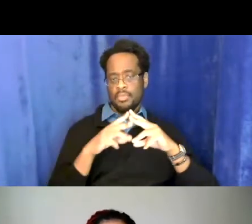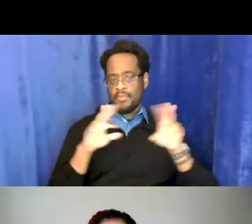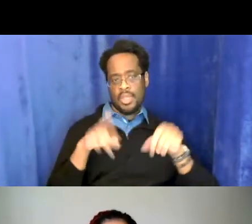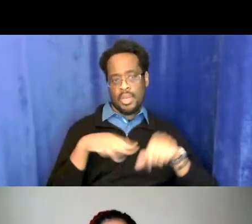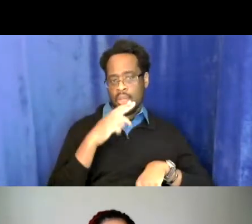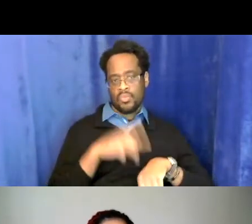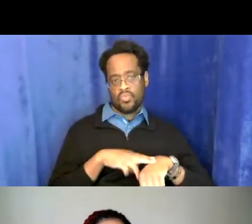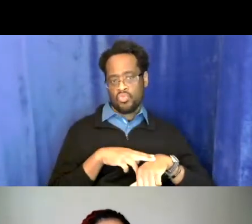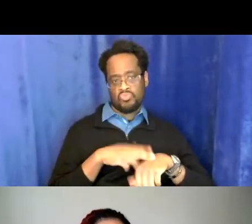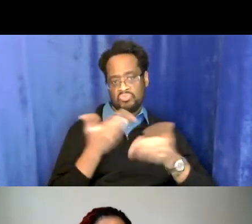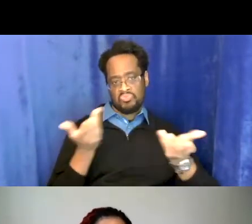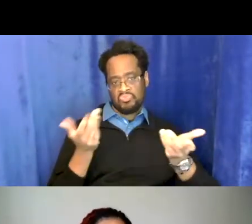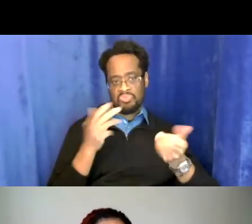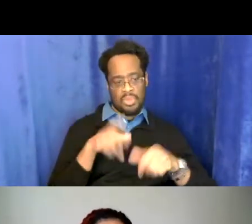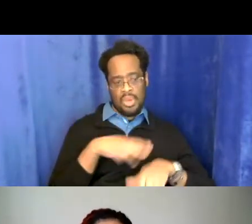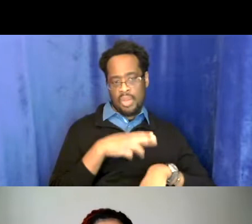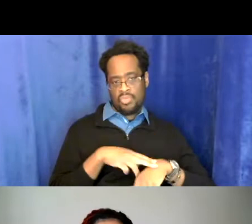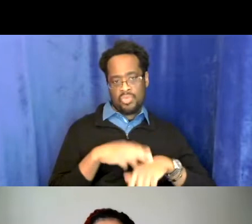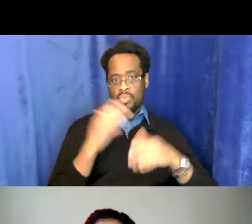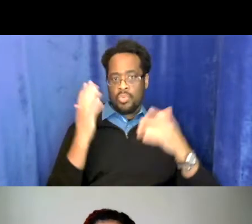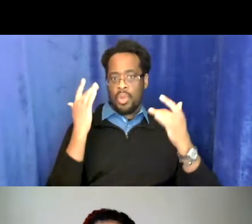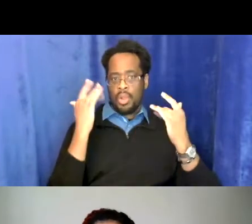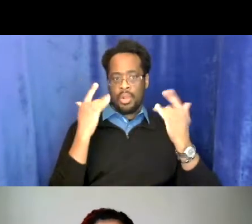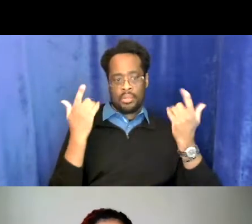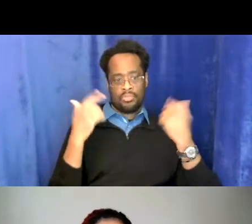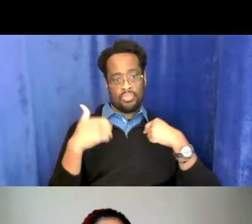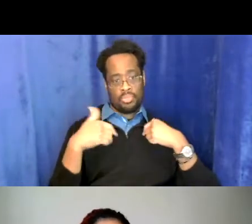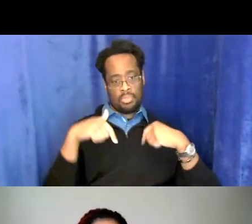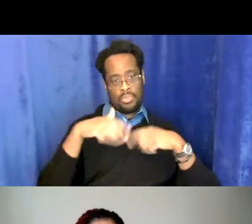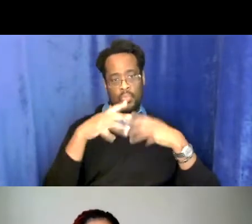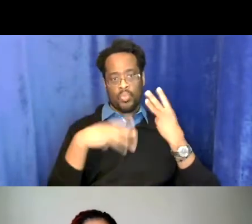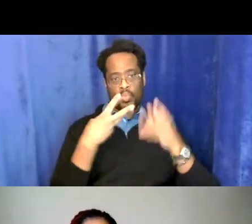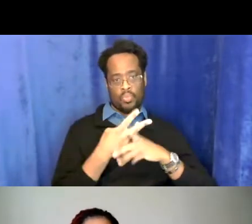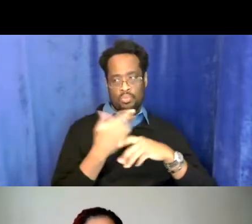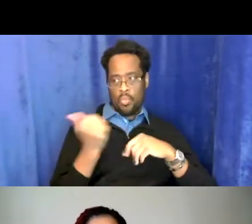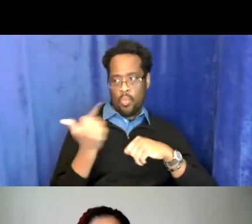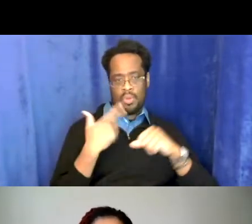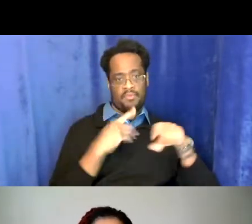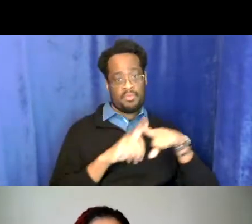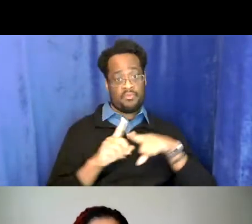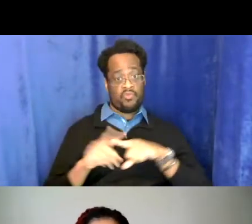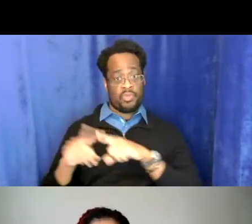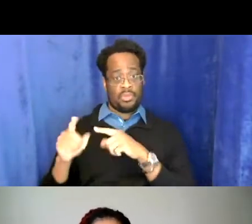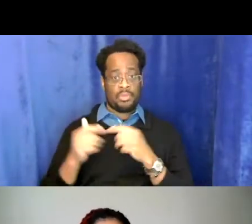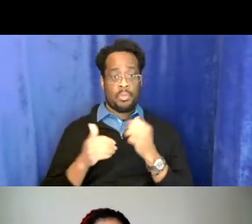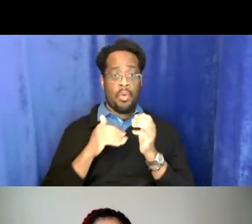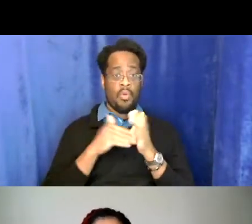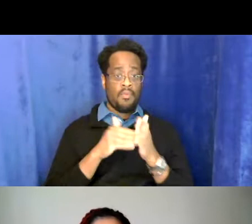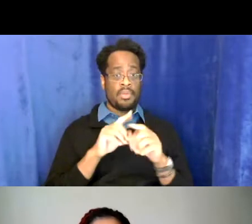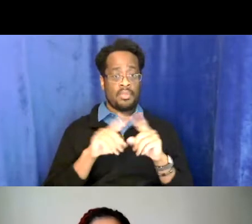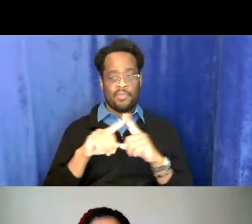Um the lar- language variation is natural. This occurs in day-to-day society.